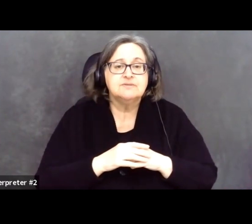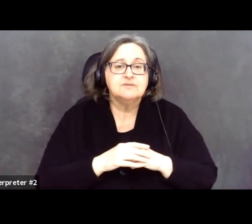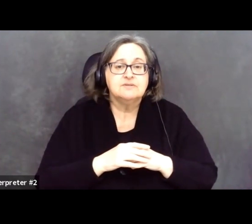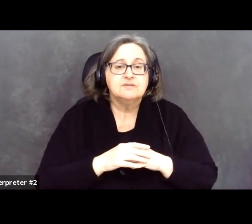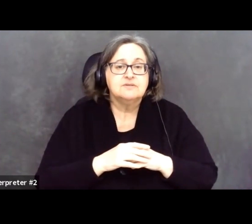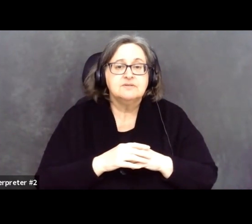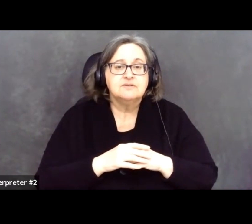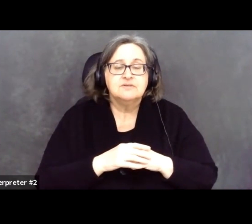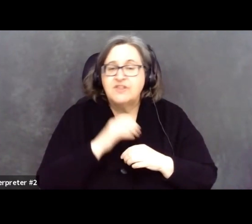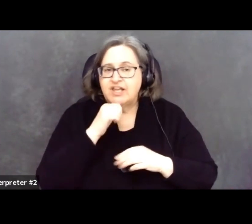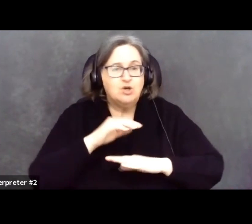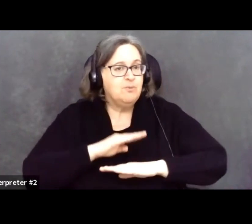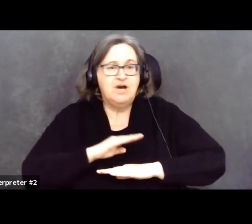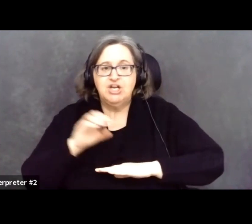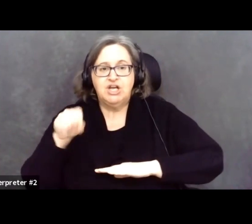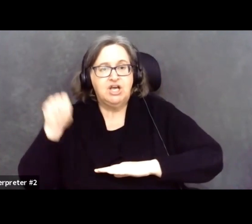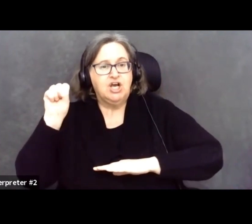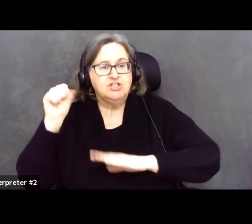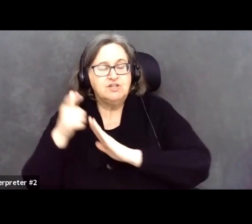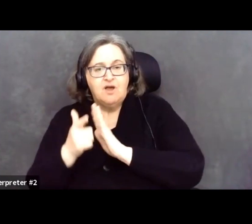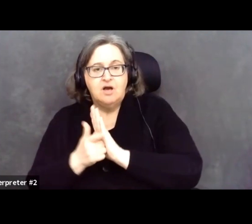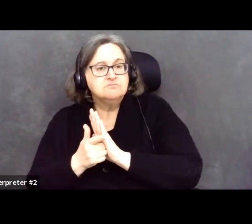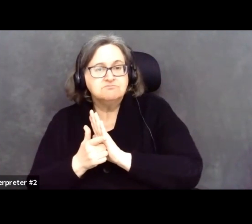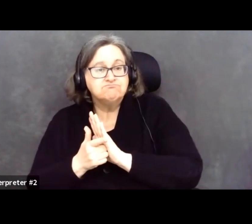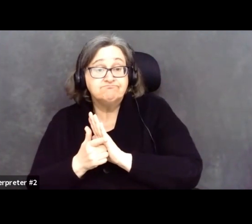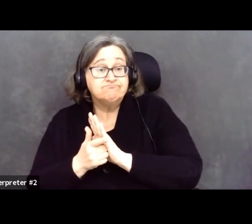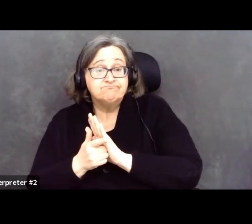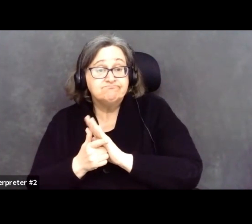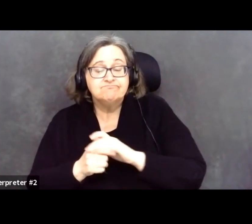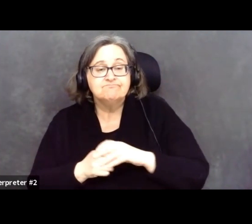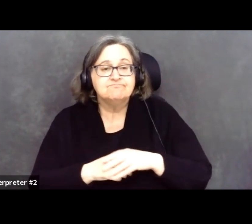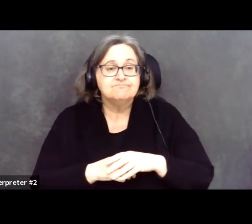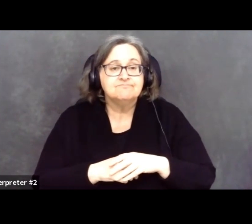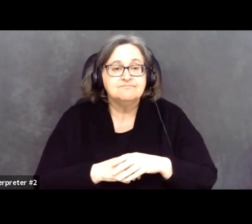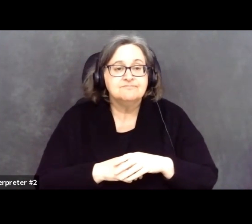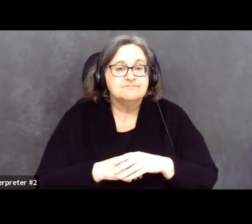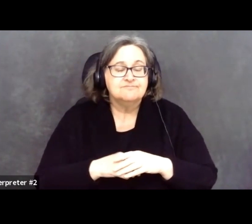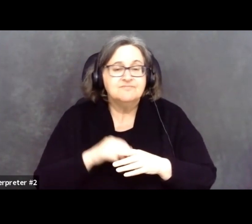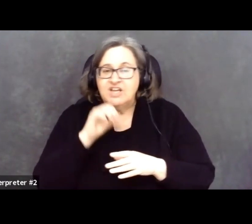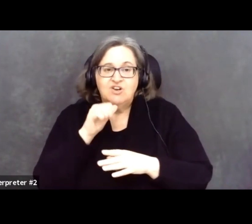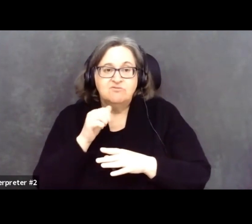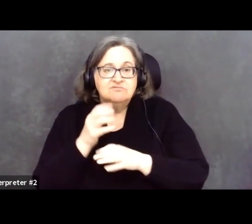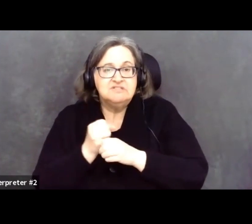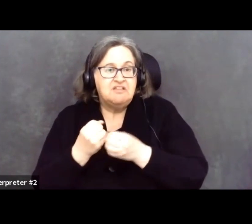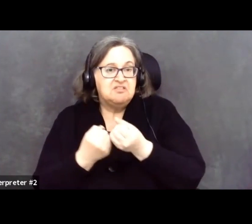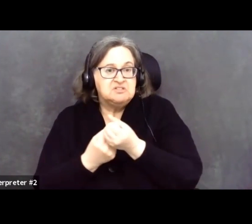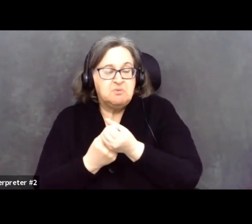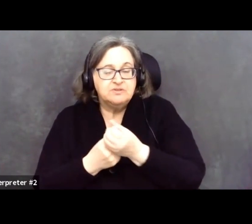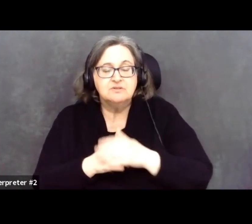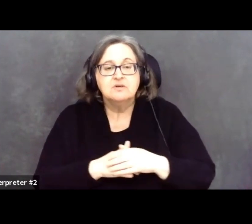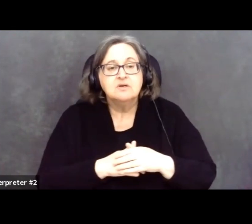don't meet the concussion law. Who go to the hospital.